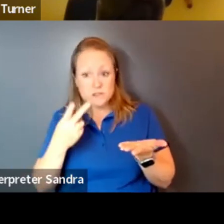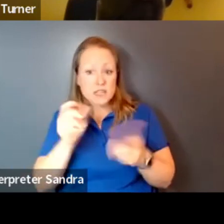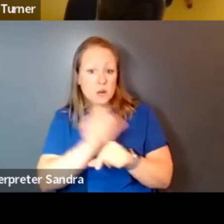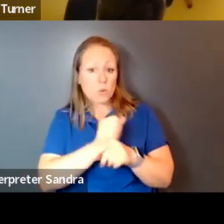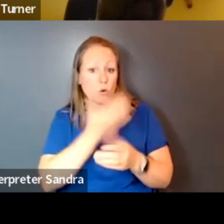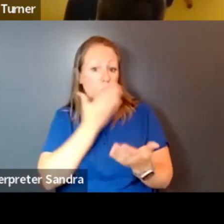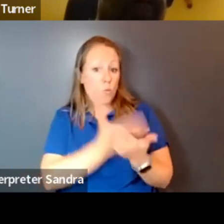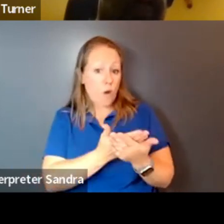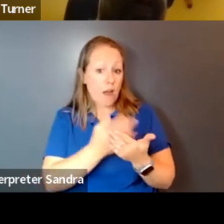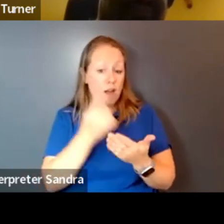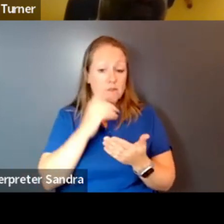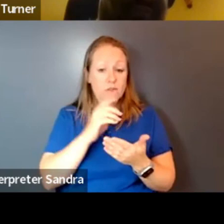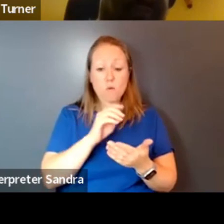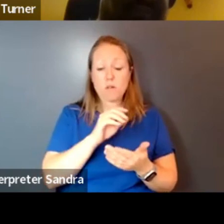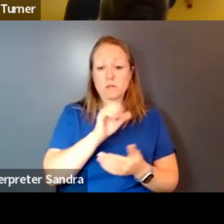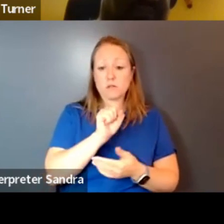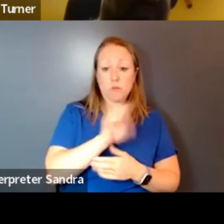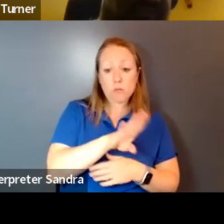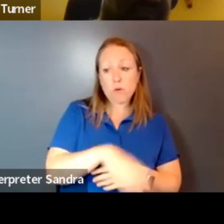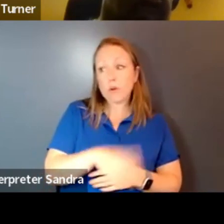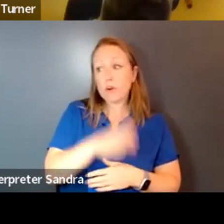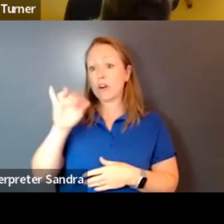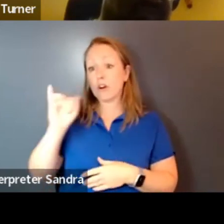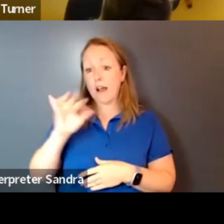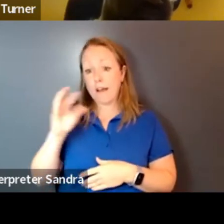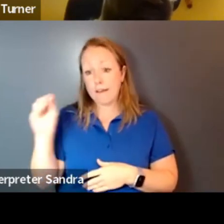broker I&A roles? And what's